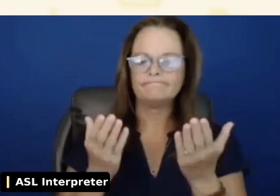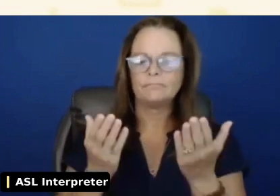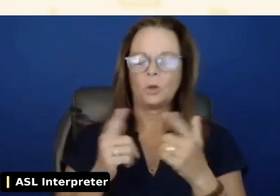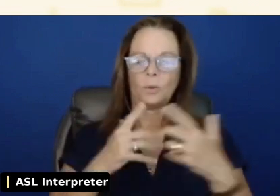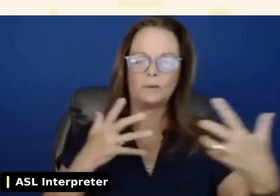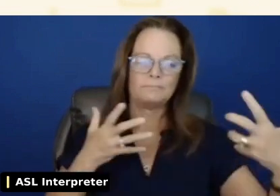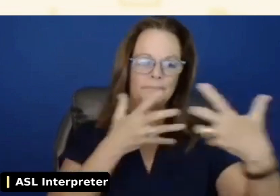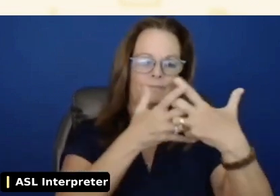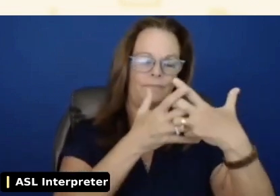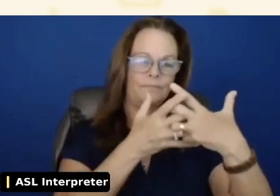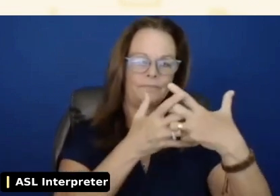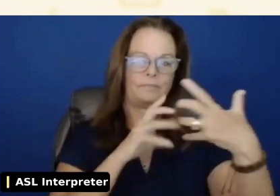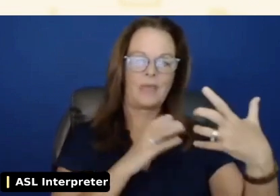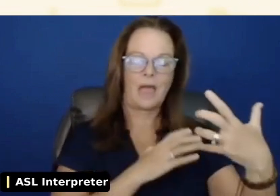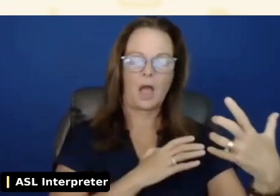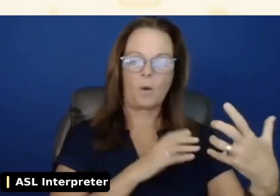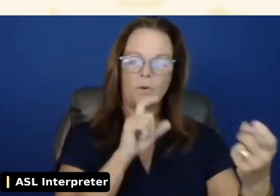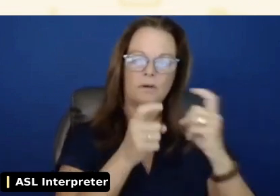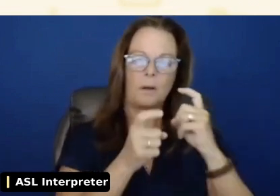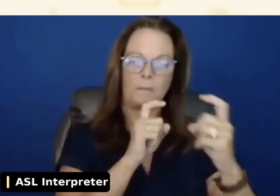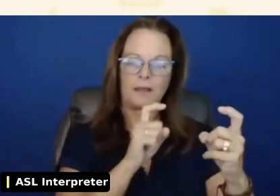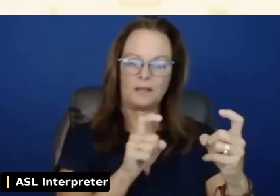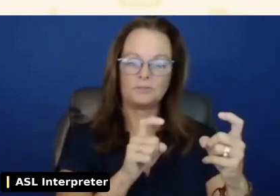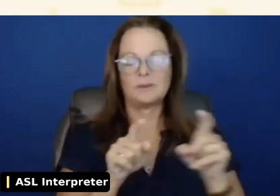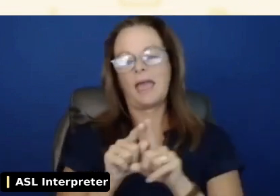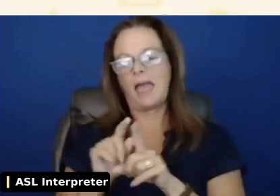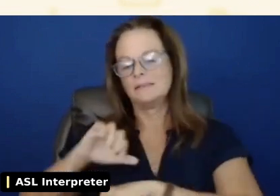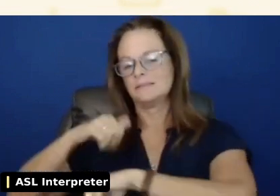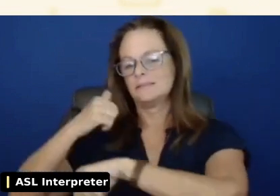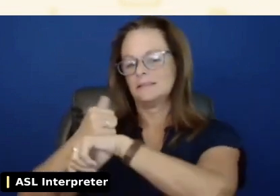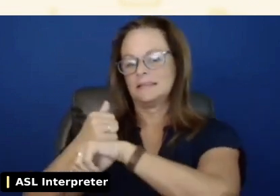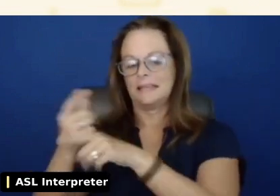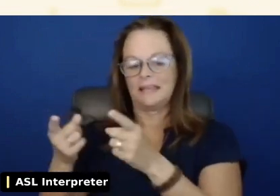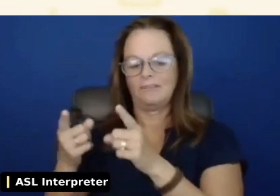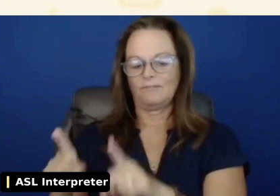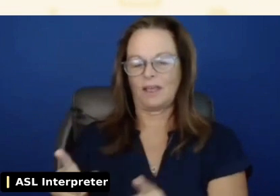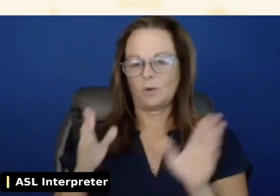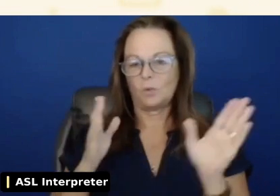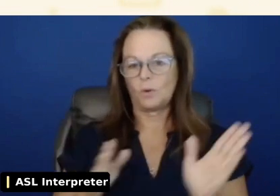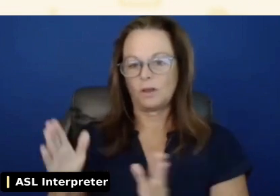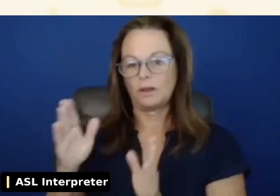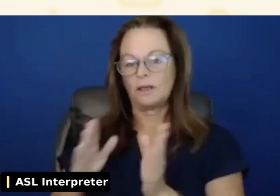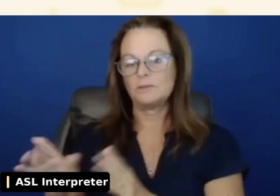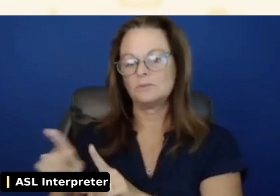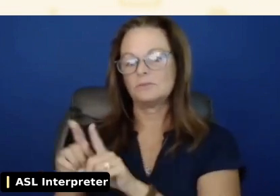as WordPress event organizers, and also fostering participation